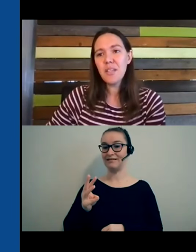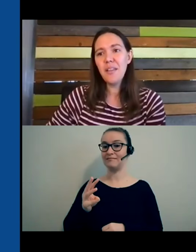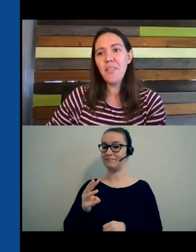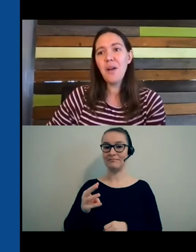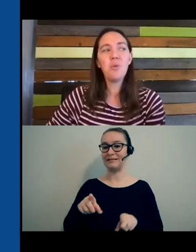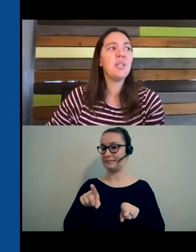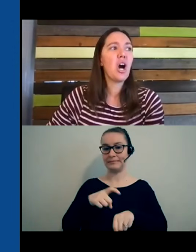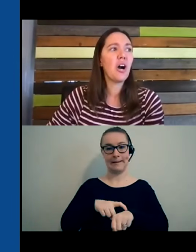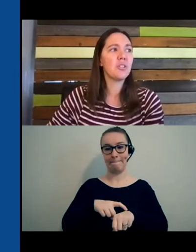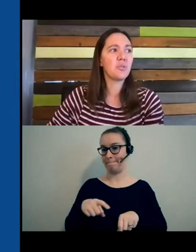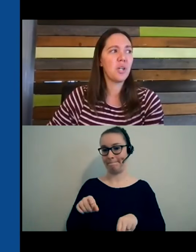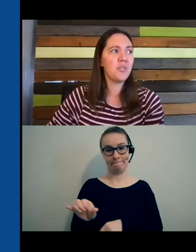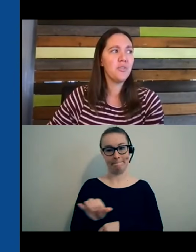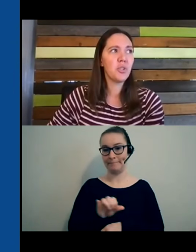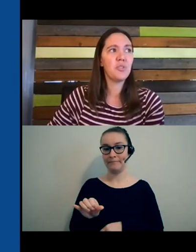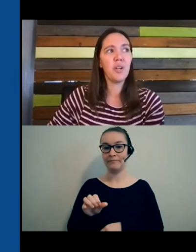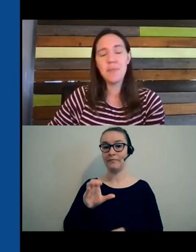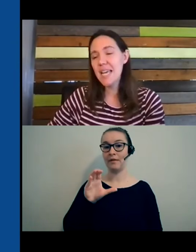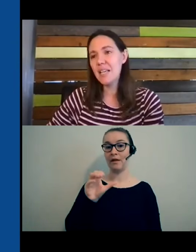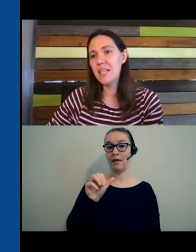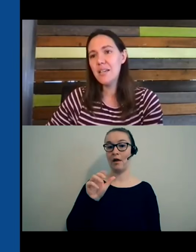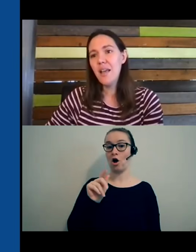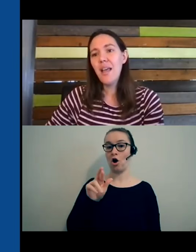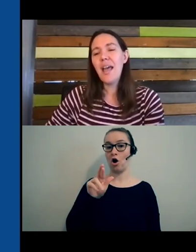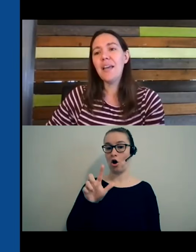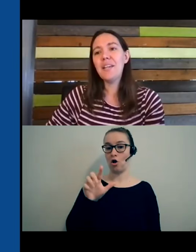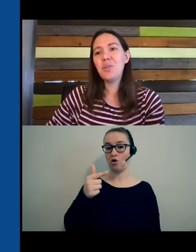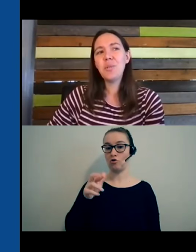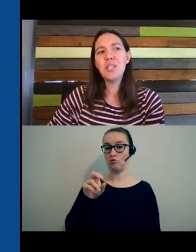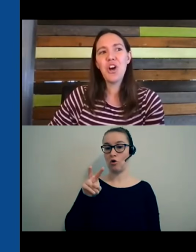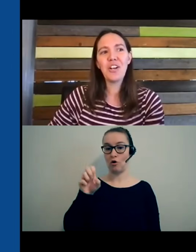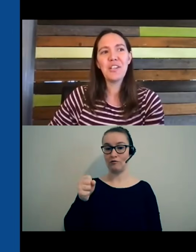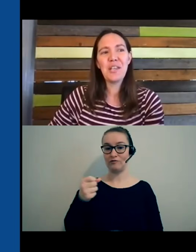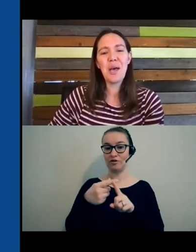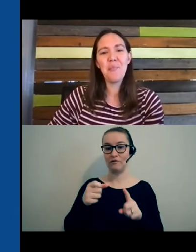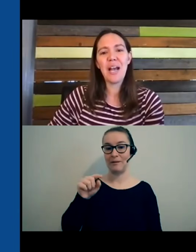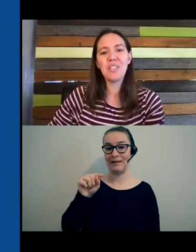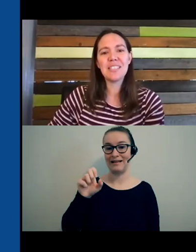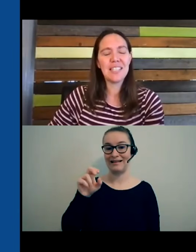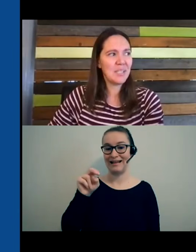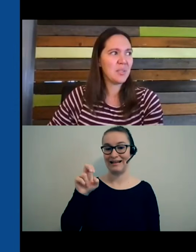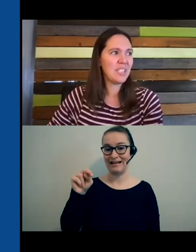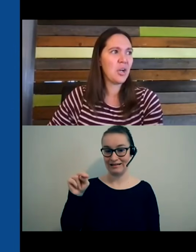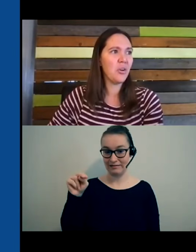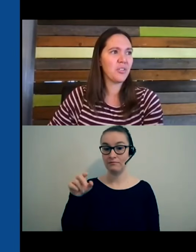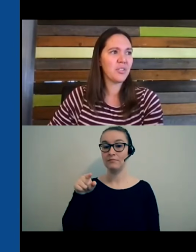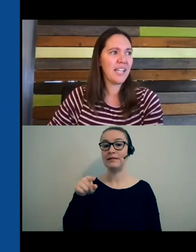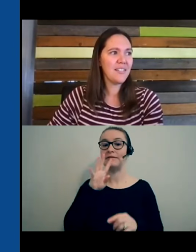And that will be Karl Groves, who's from Tenon, and he'll be talking about accessibility overlays,